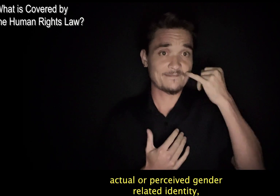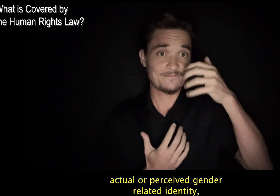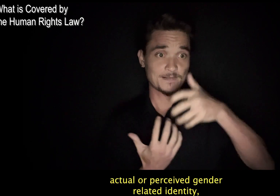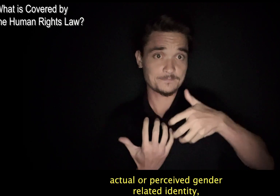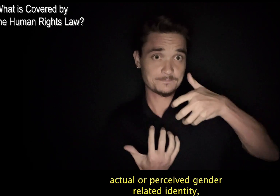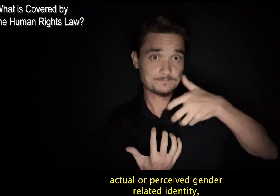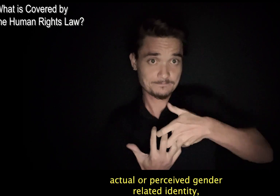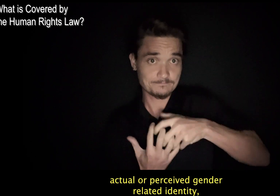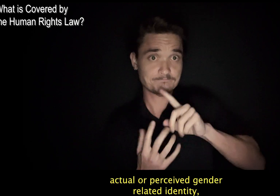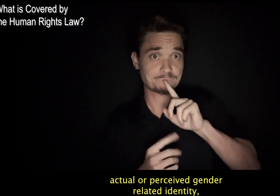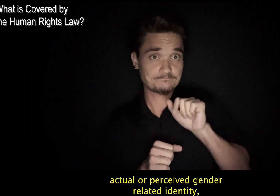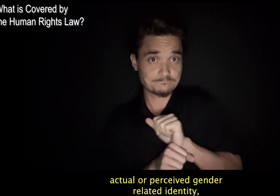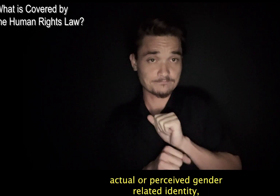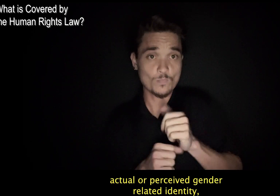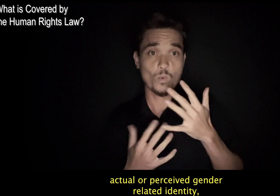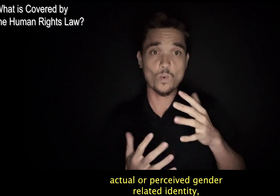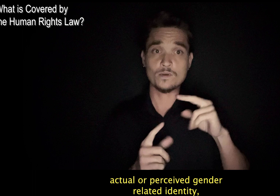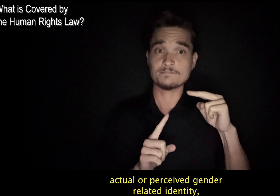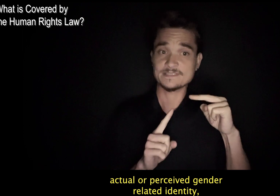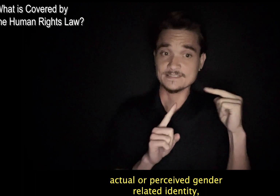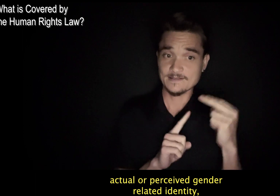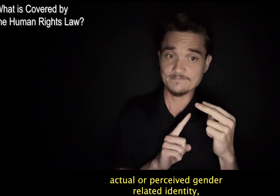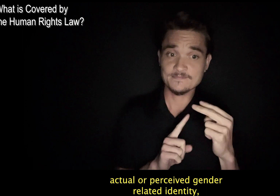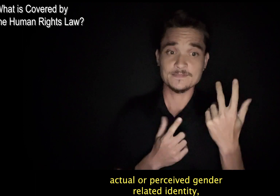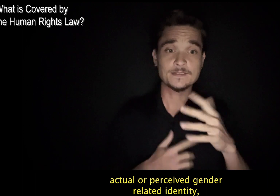actual or perceived gender related identity,